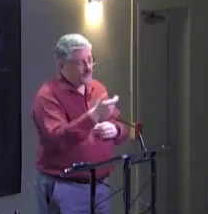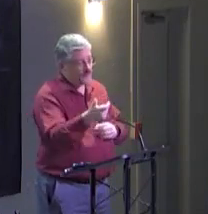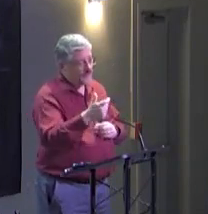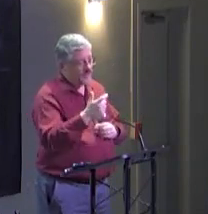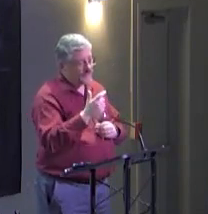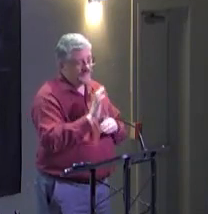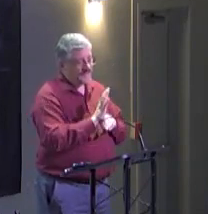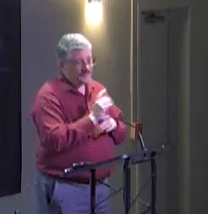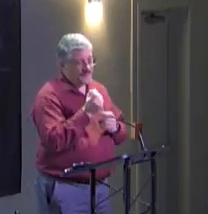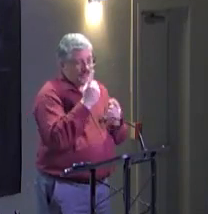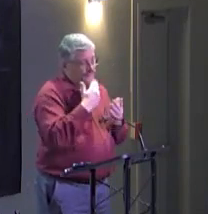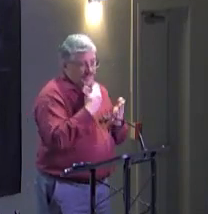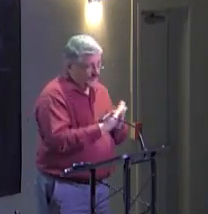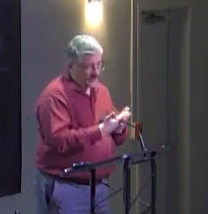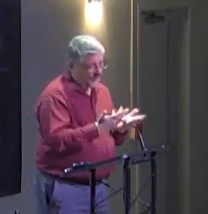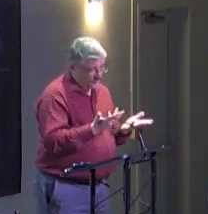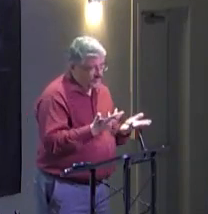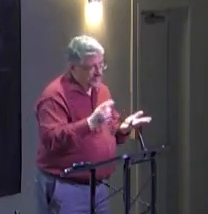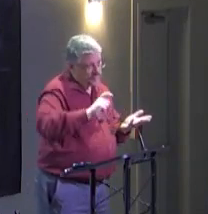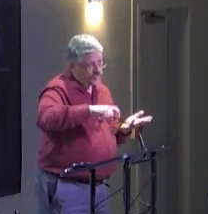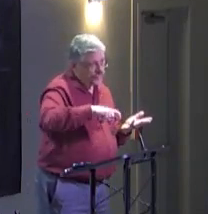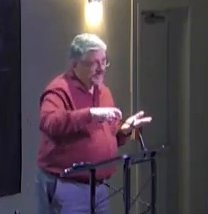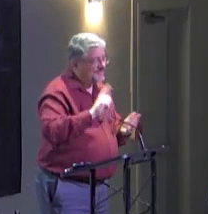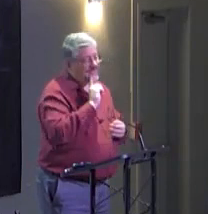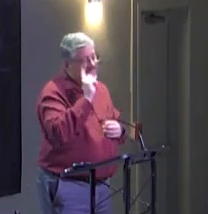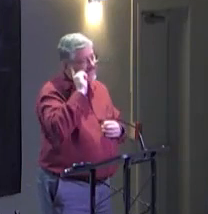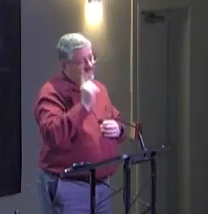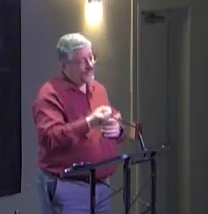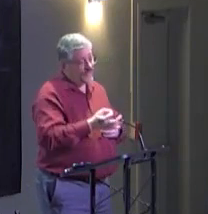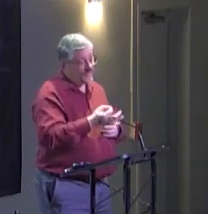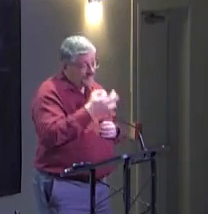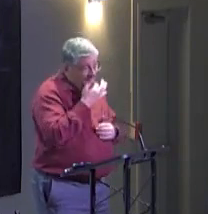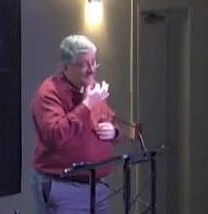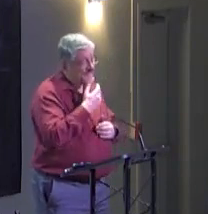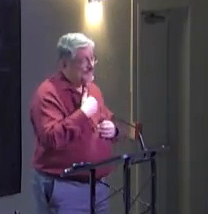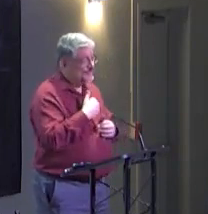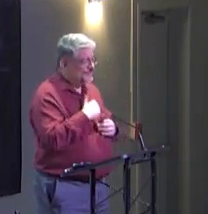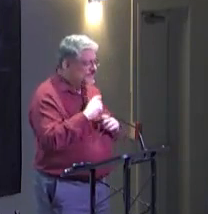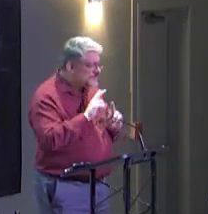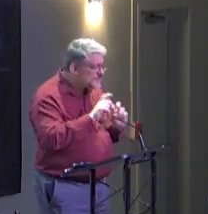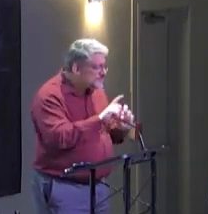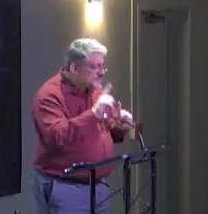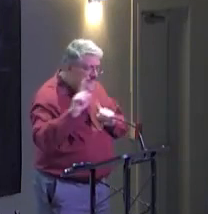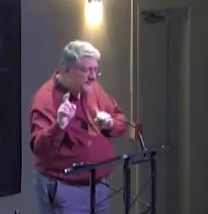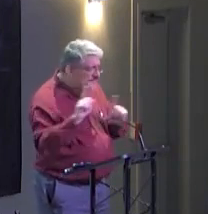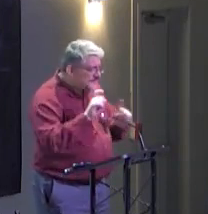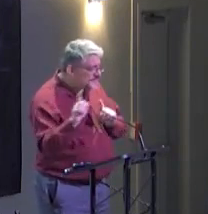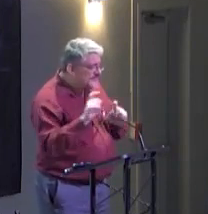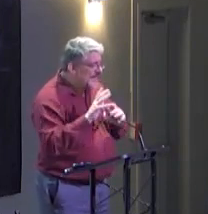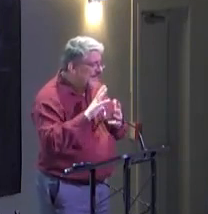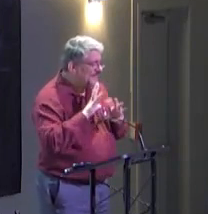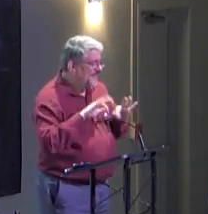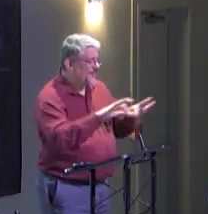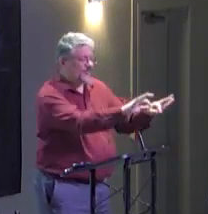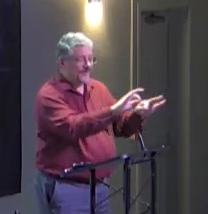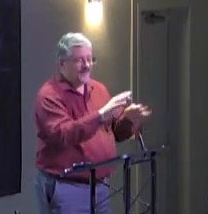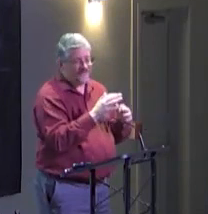And so people who have an understanding of French sign language should be able to have some comprehension of a lot of the resources that are in there.